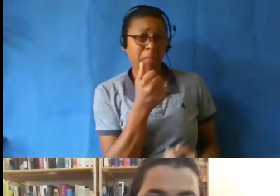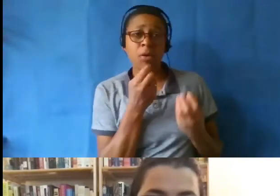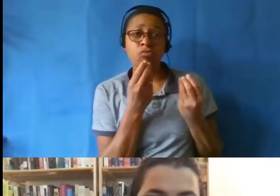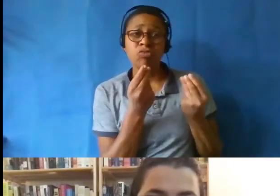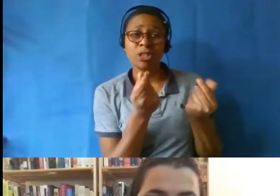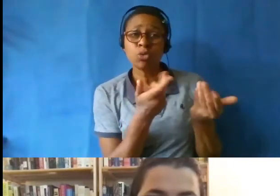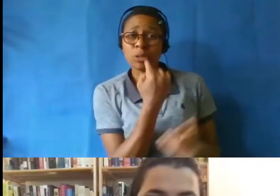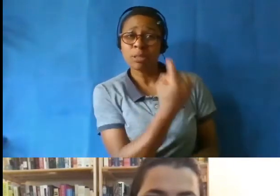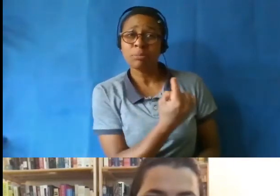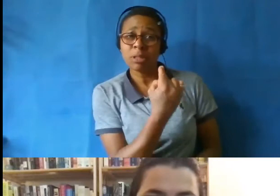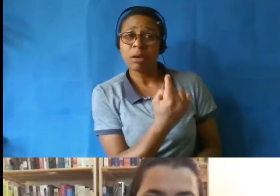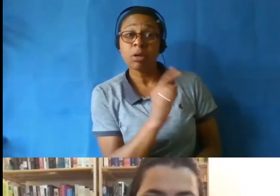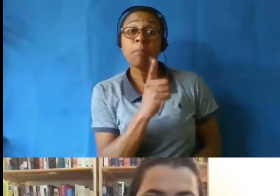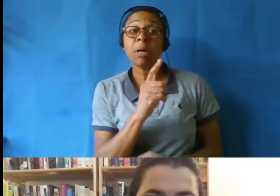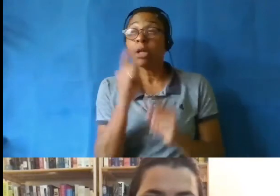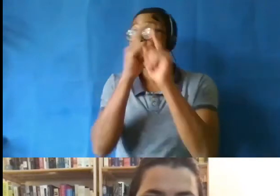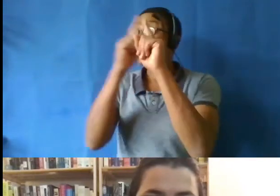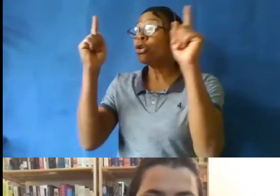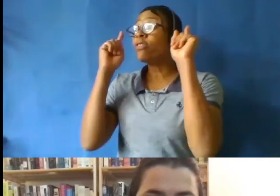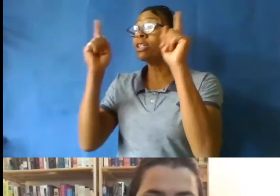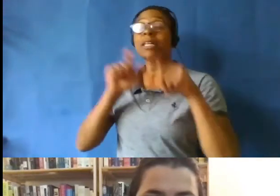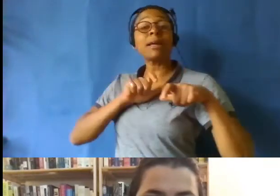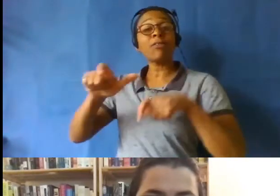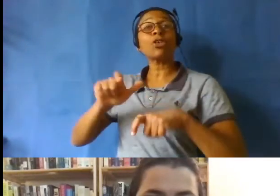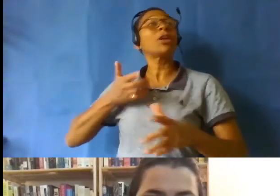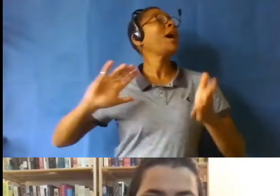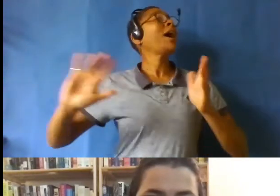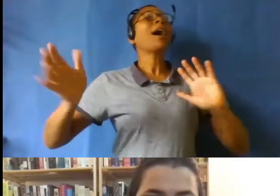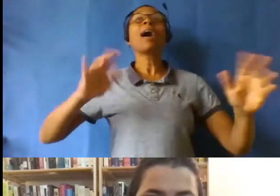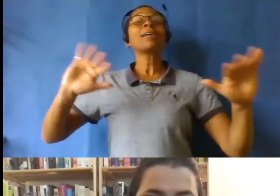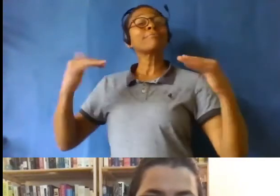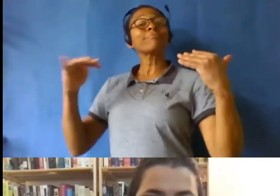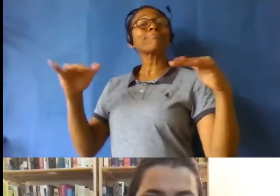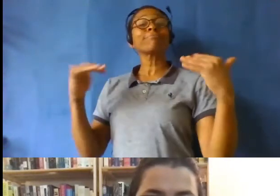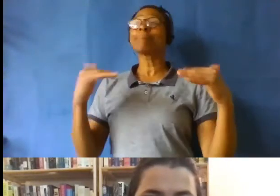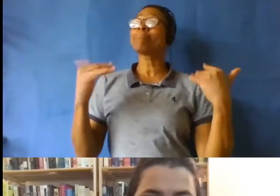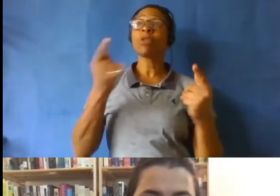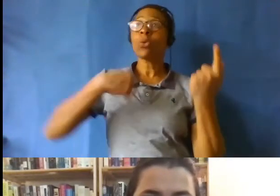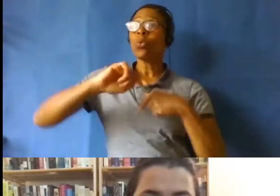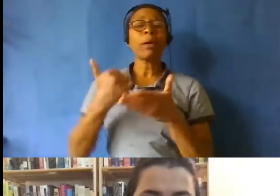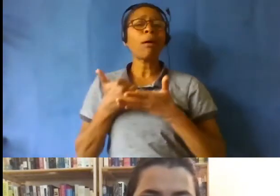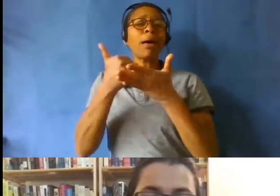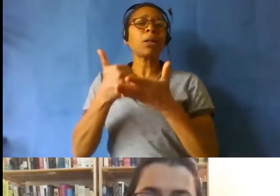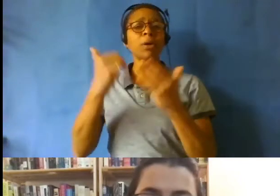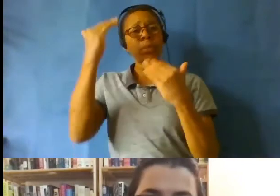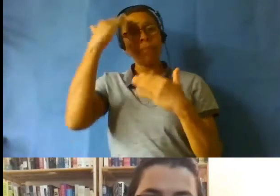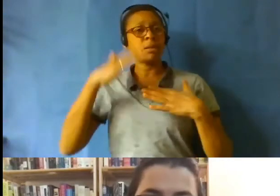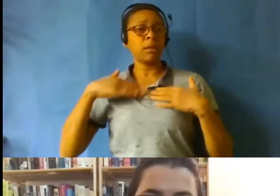the institution continues to pretend that it's doing a lot for mental health so that was what it was about but I also said, I also